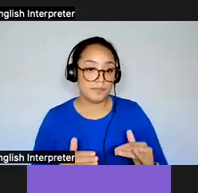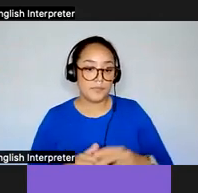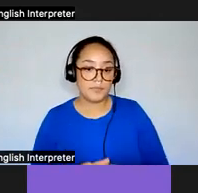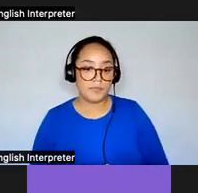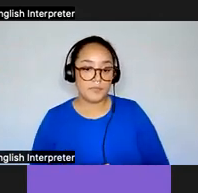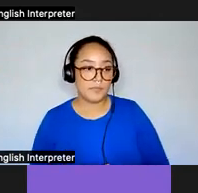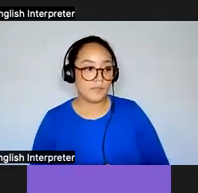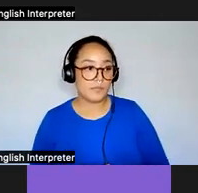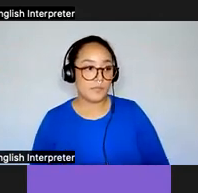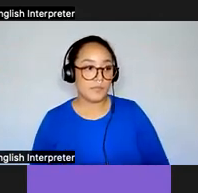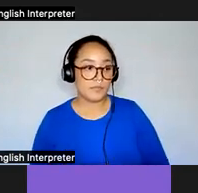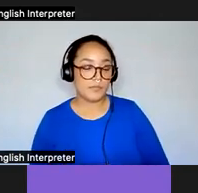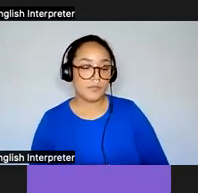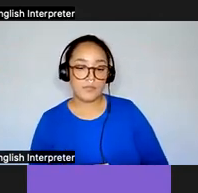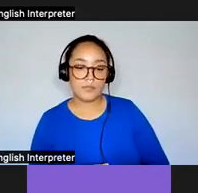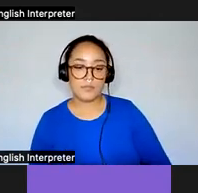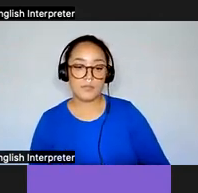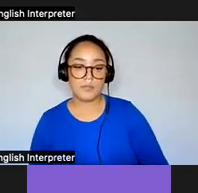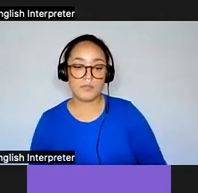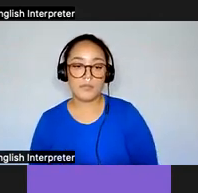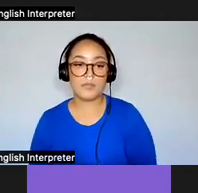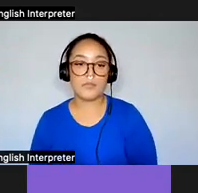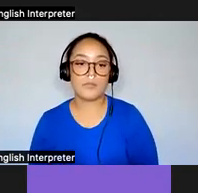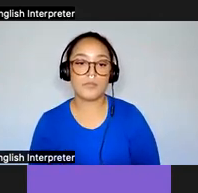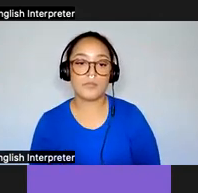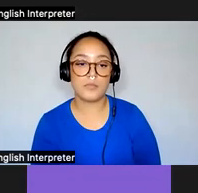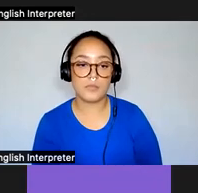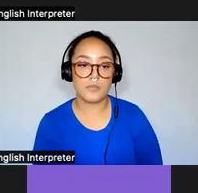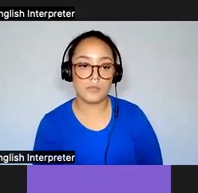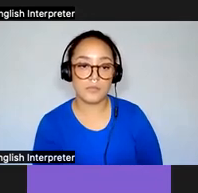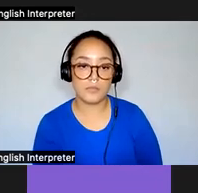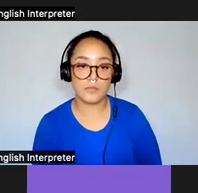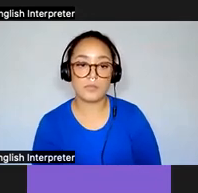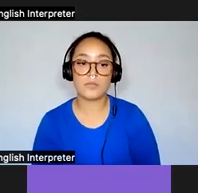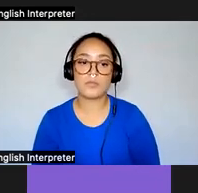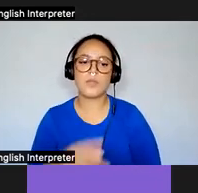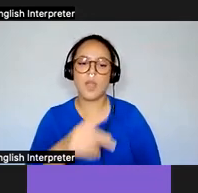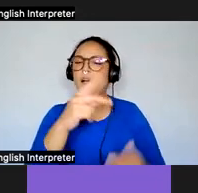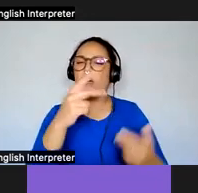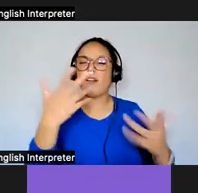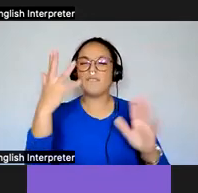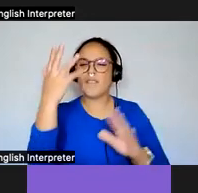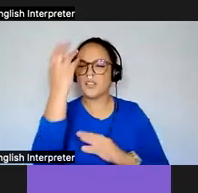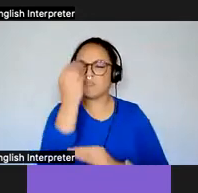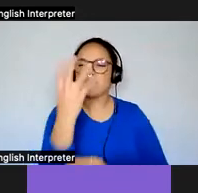I've already mentioned this just with our marketing materials.